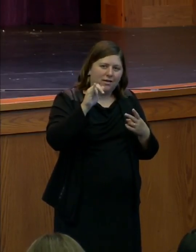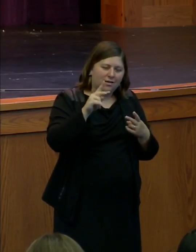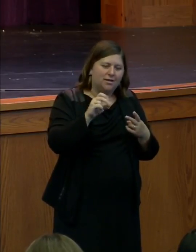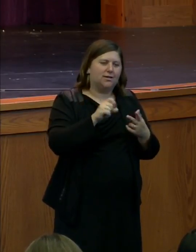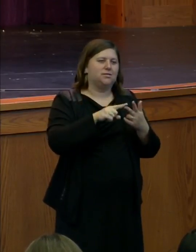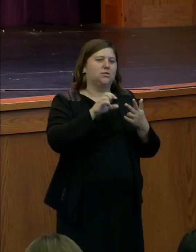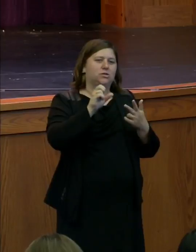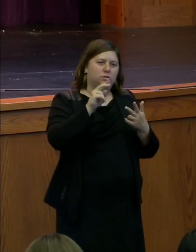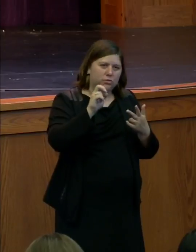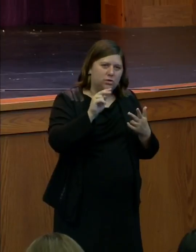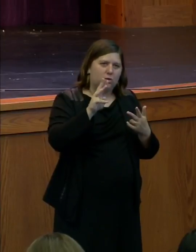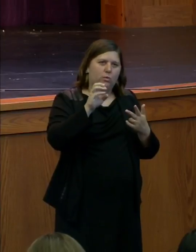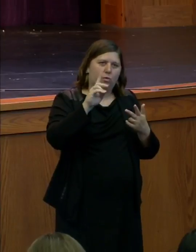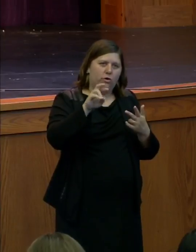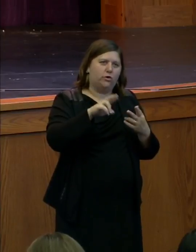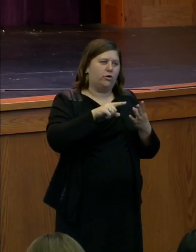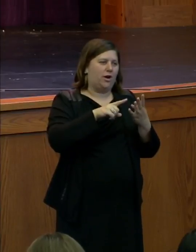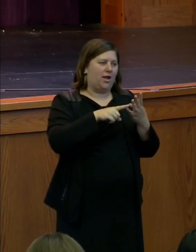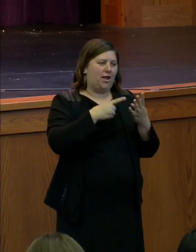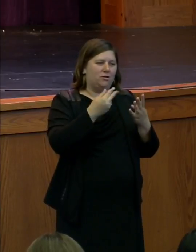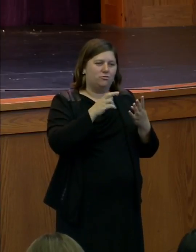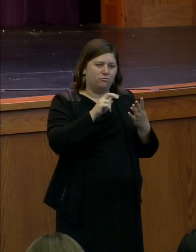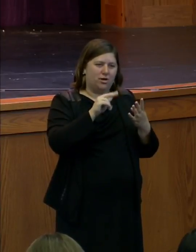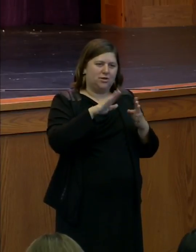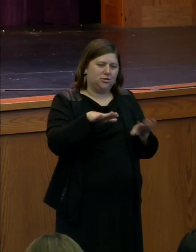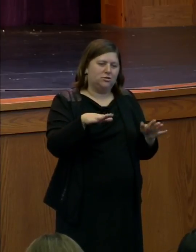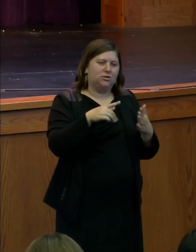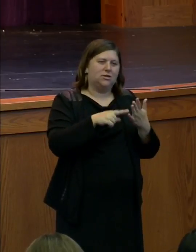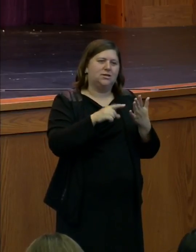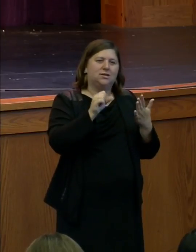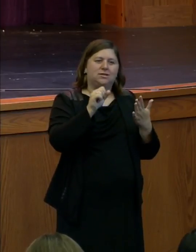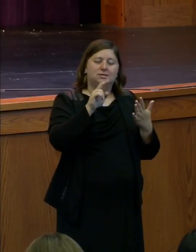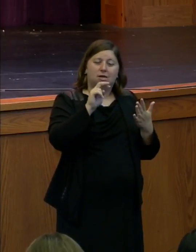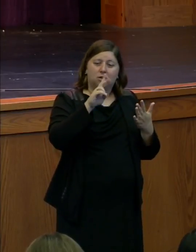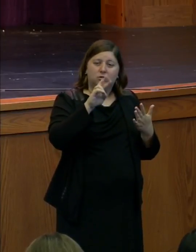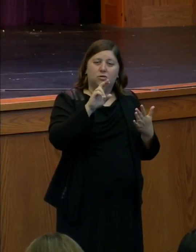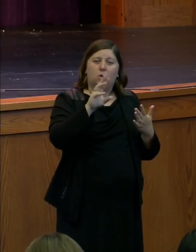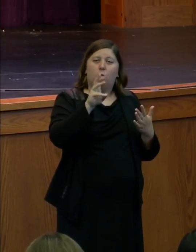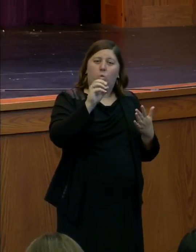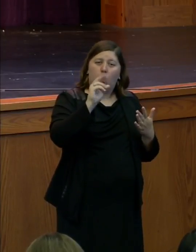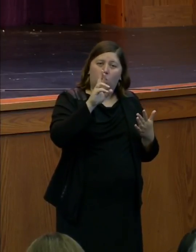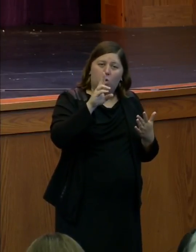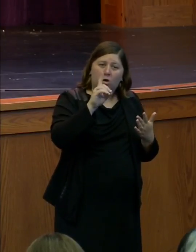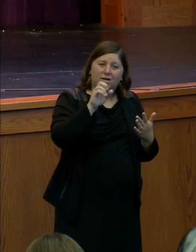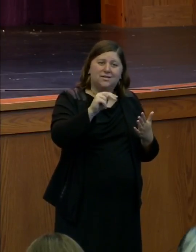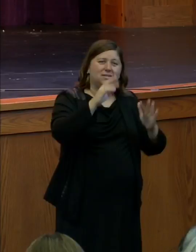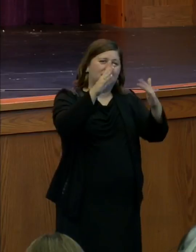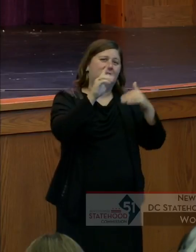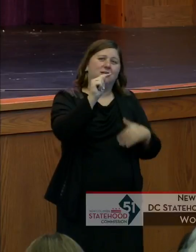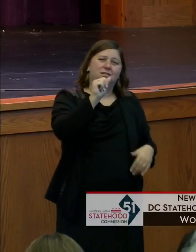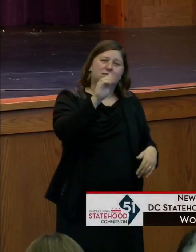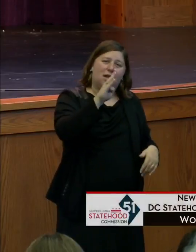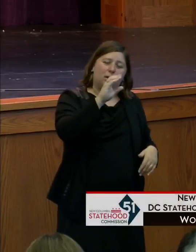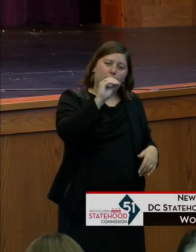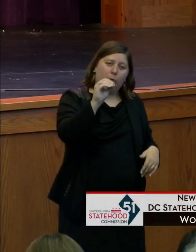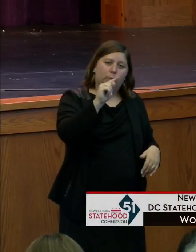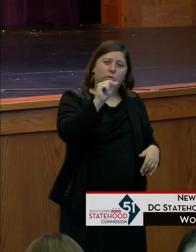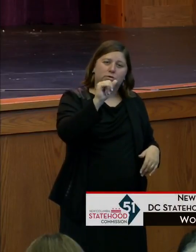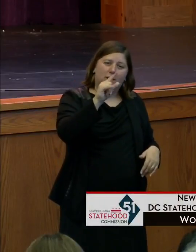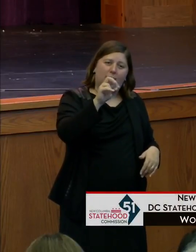WOODARD AND GRANDCHILDREN SANDRA MORGAN, TABU TAYLOR, IVANA,